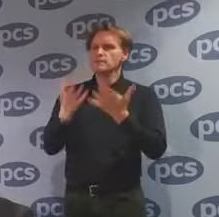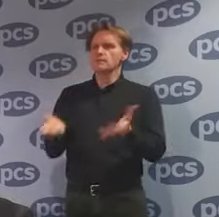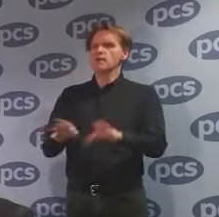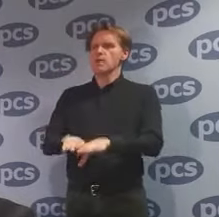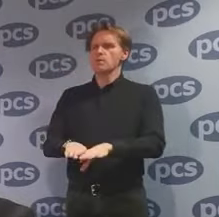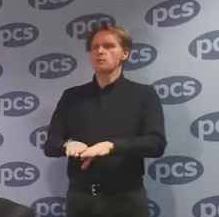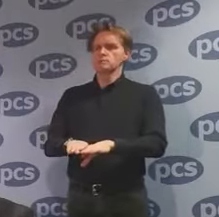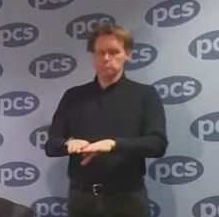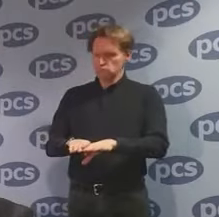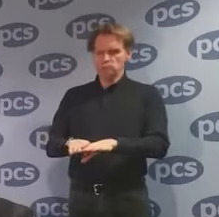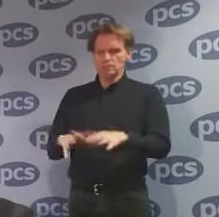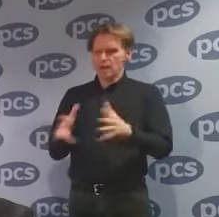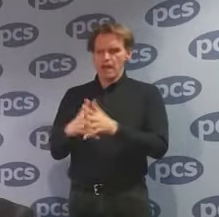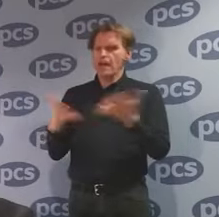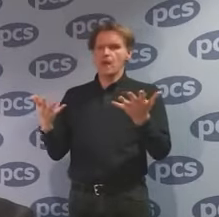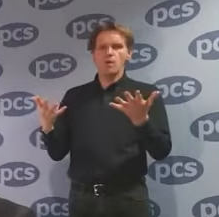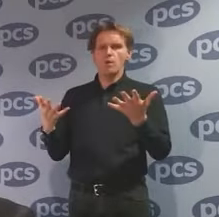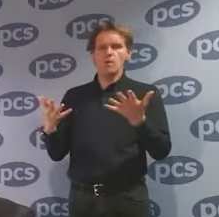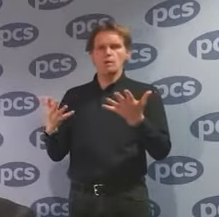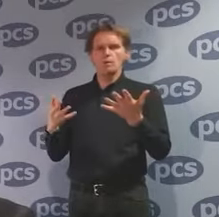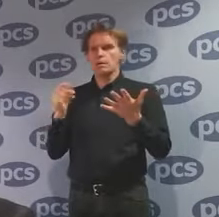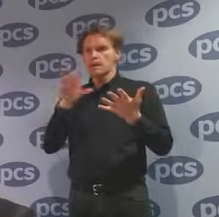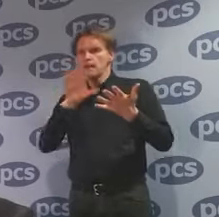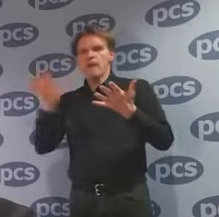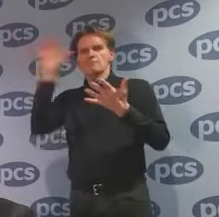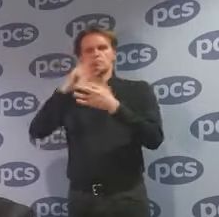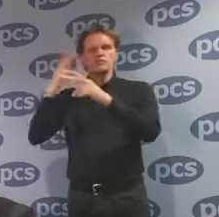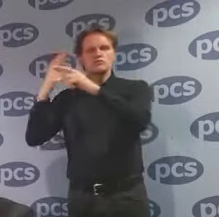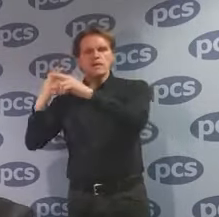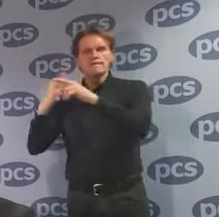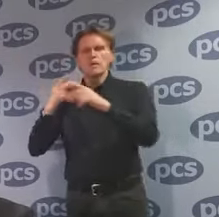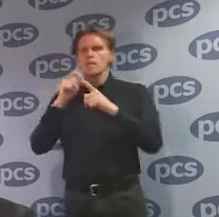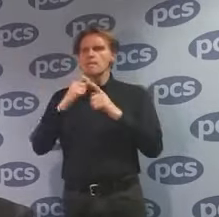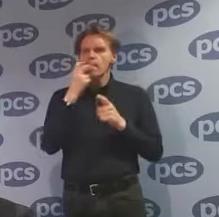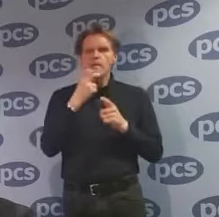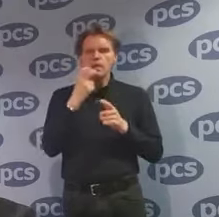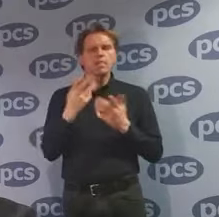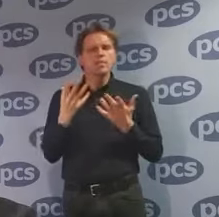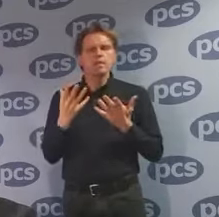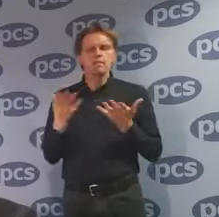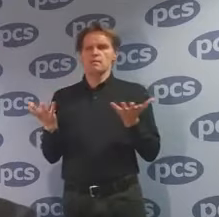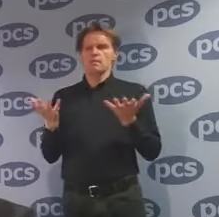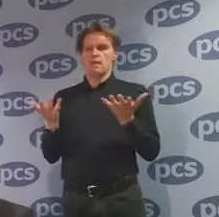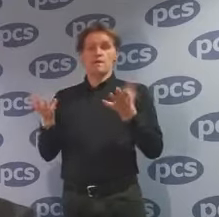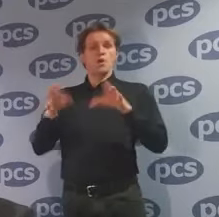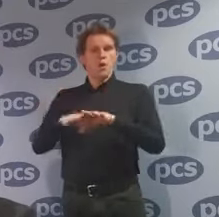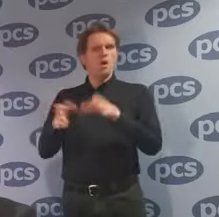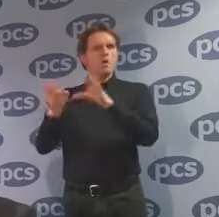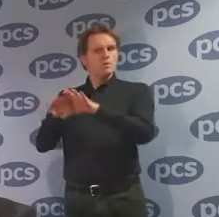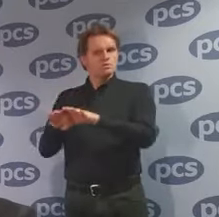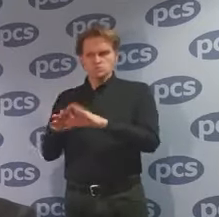service delivery from the parts of the country that desperately need them. They want to save money they want to close buildings down to stop paying rents they